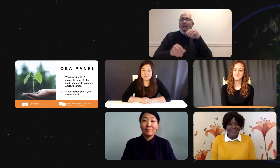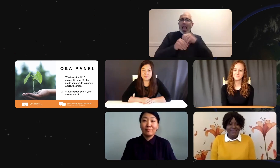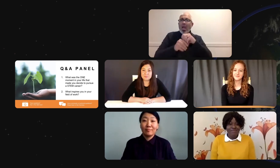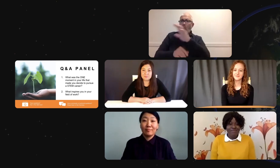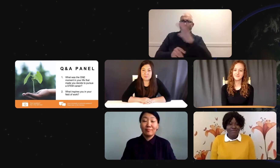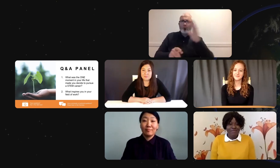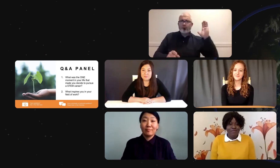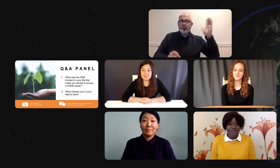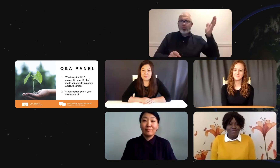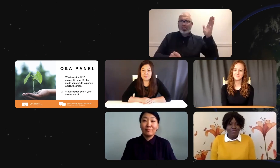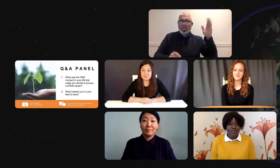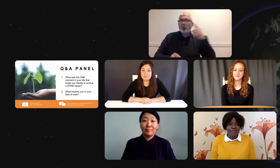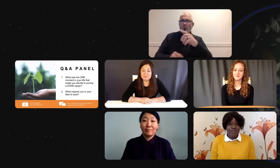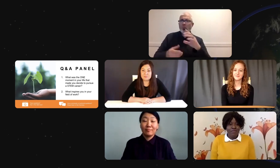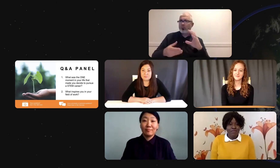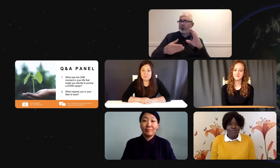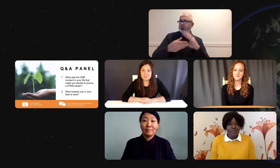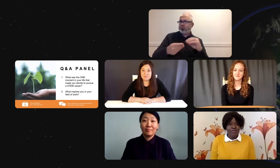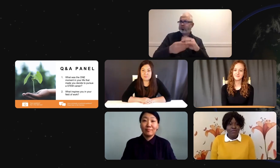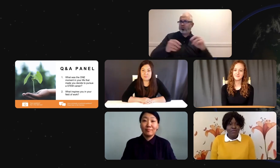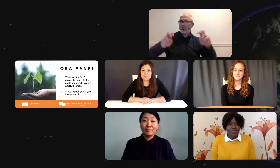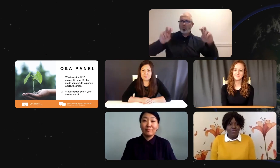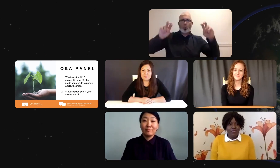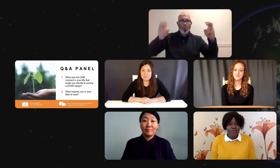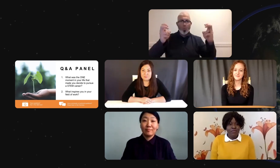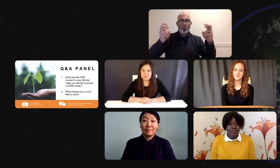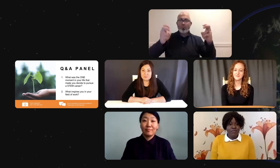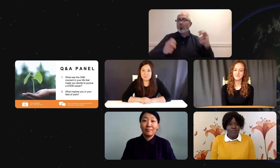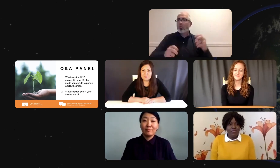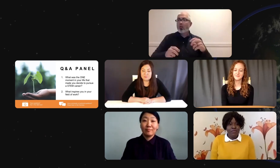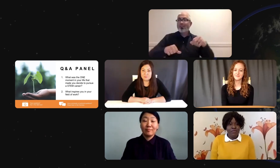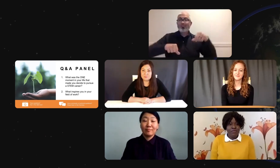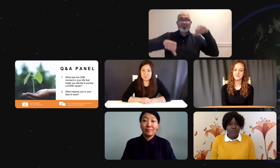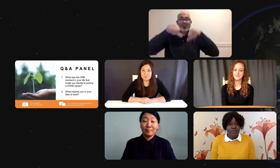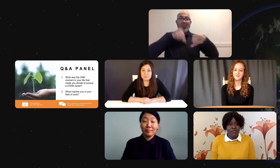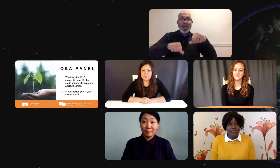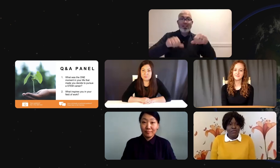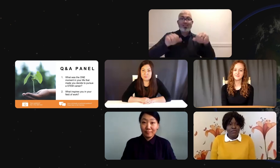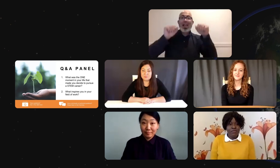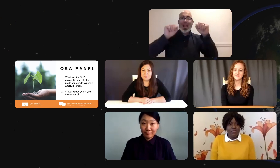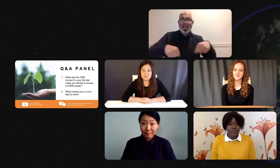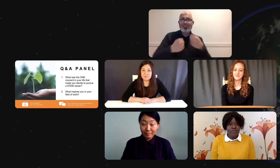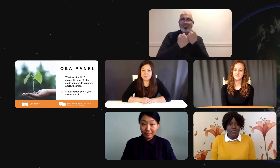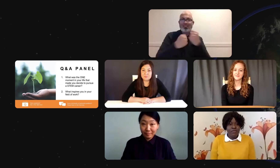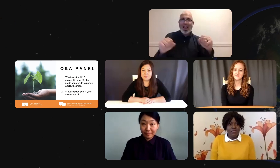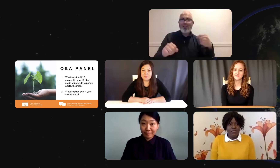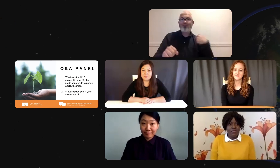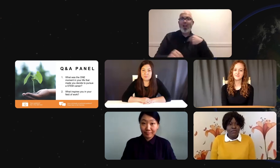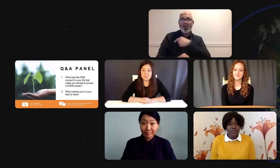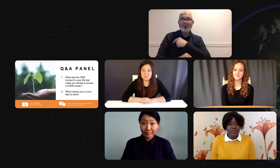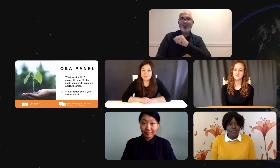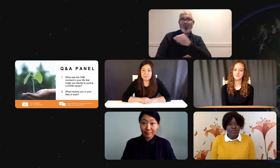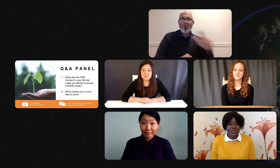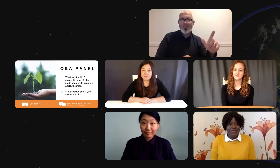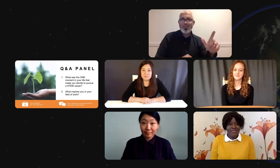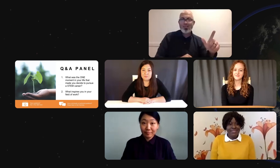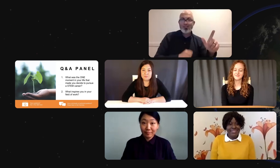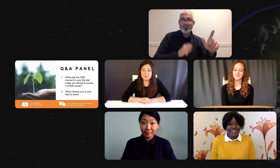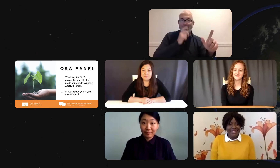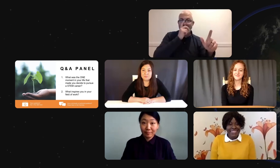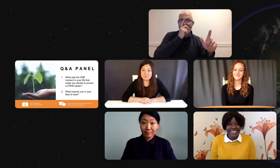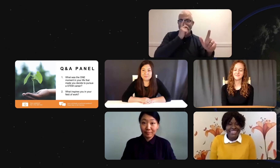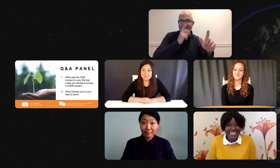There's a question for Amie: In your presentation, you said "Science can